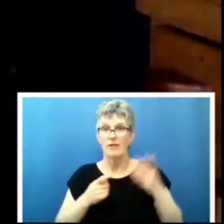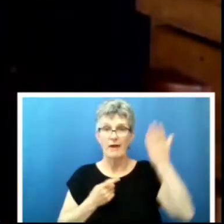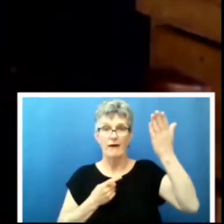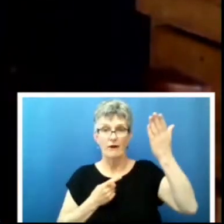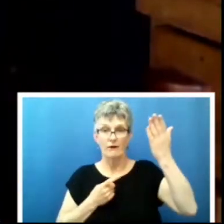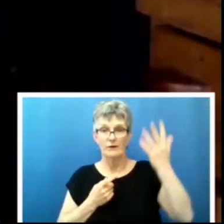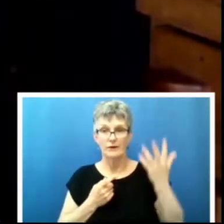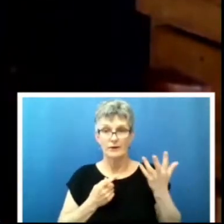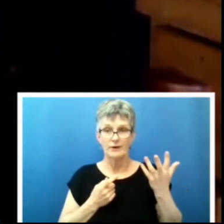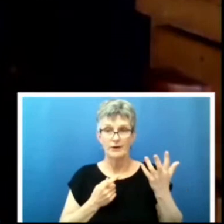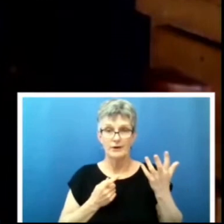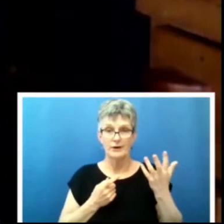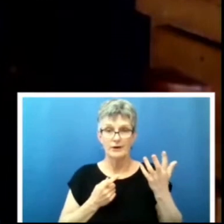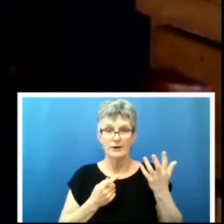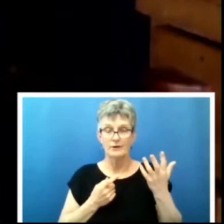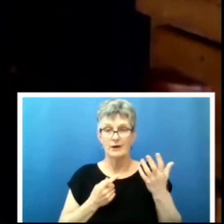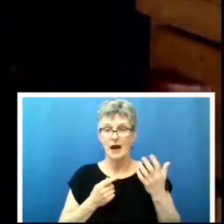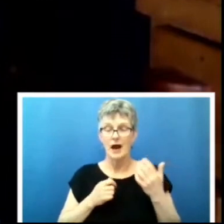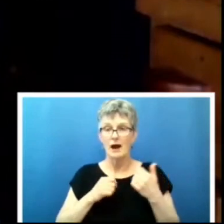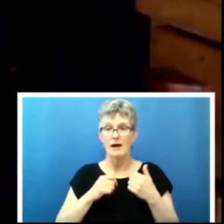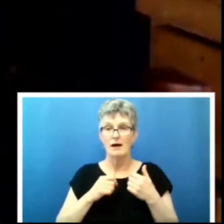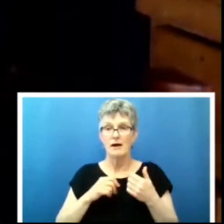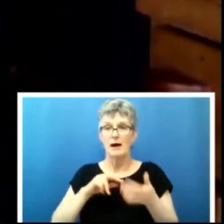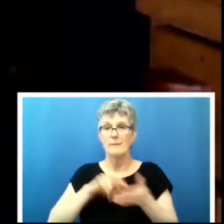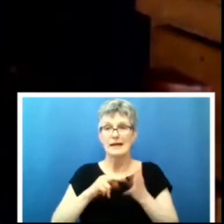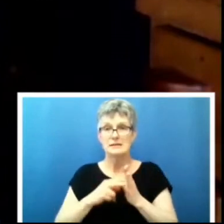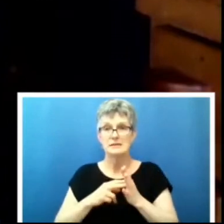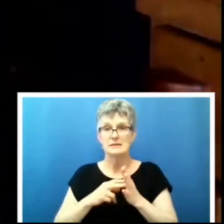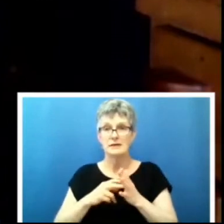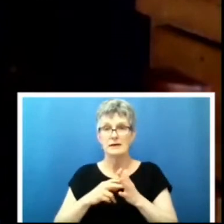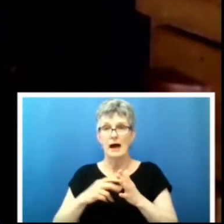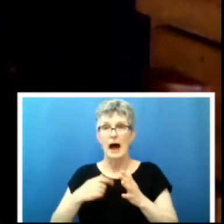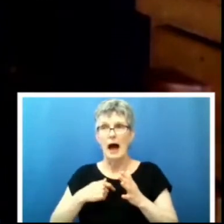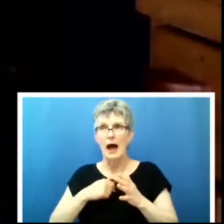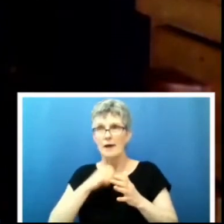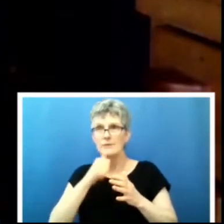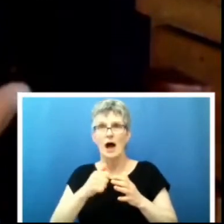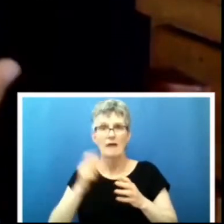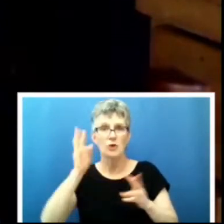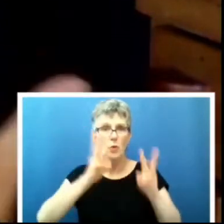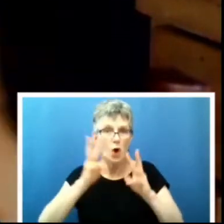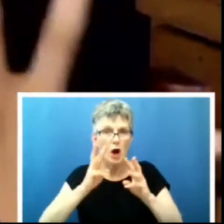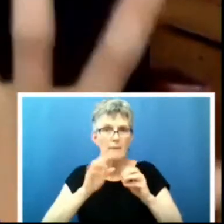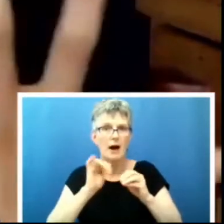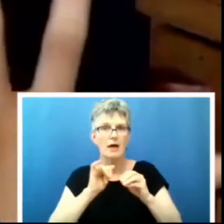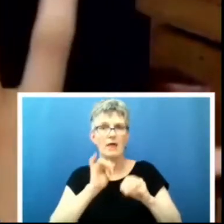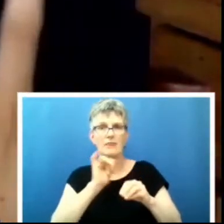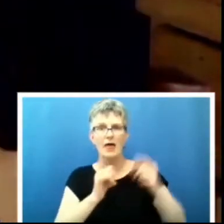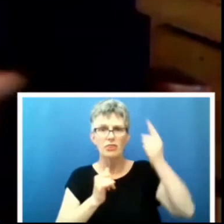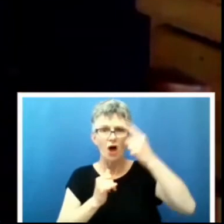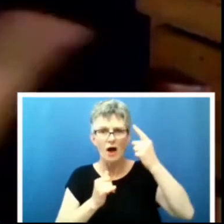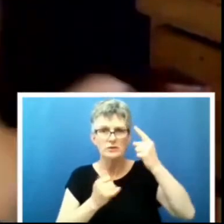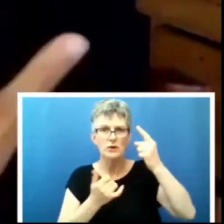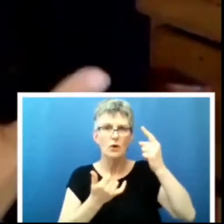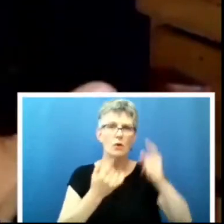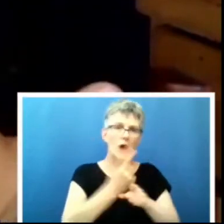Then you'll stop looking there and instead focus on being in the chaos of the thoughts